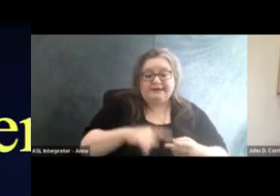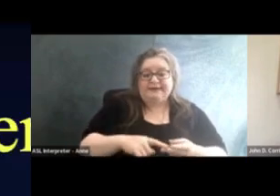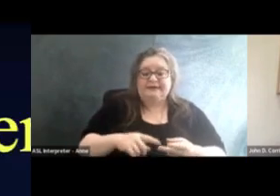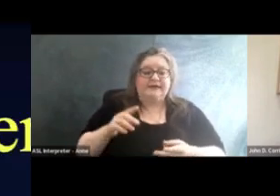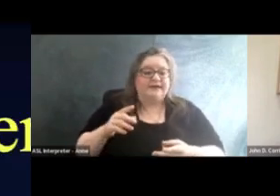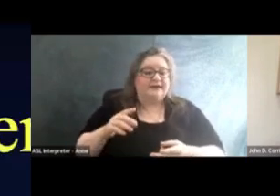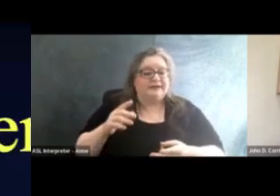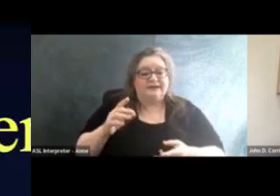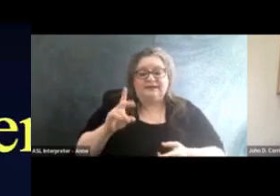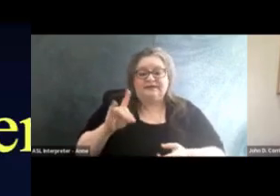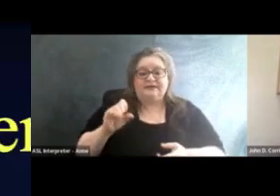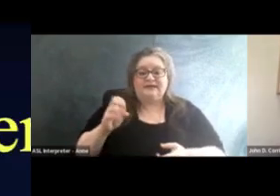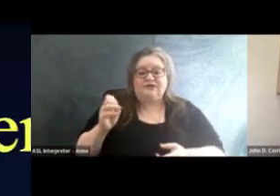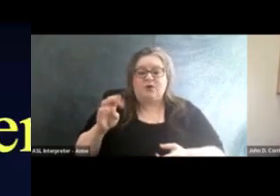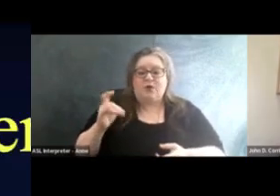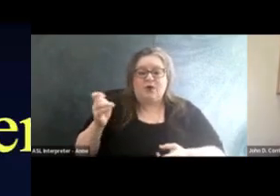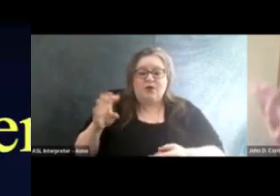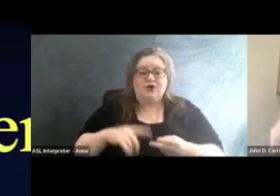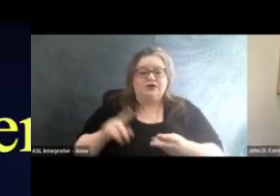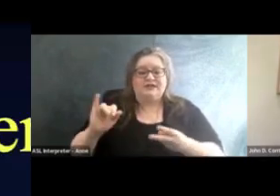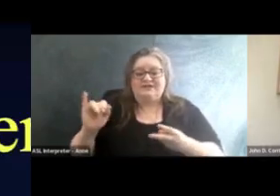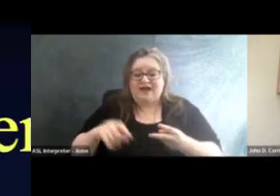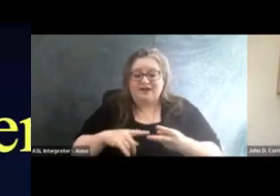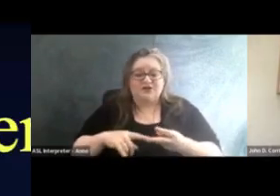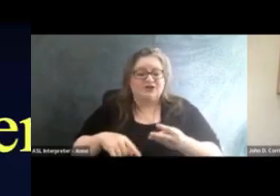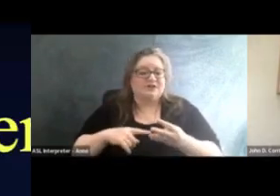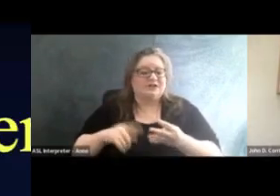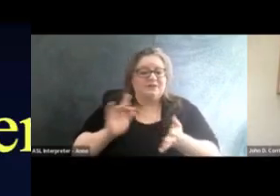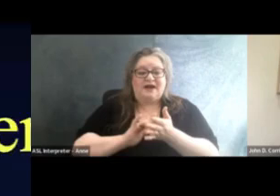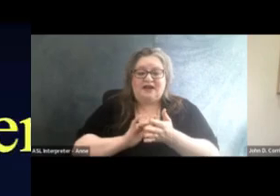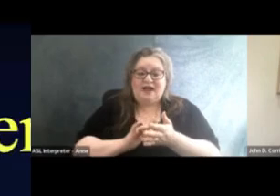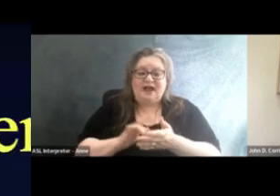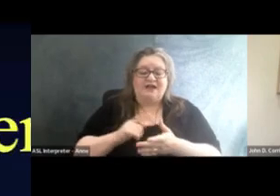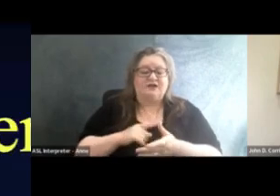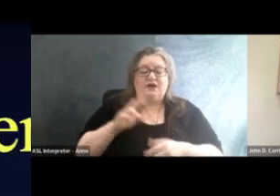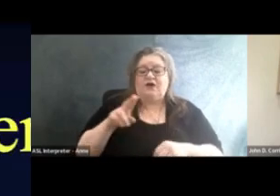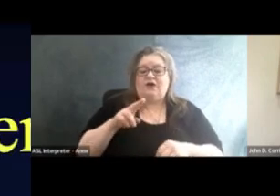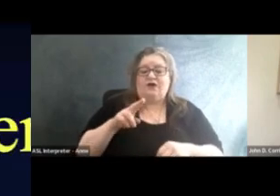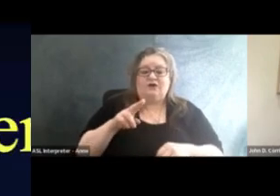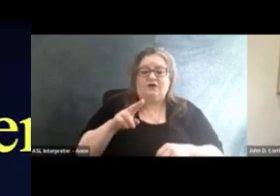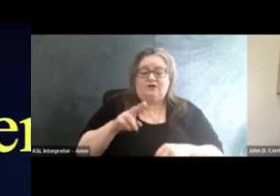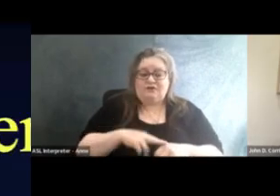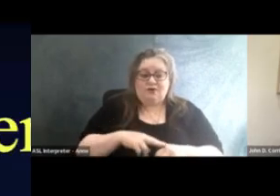medications can cause it, you know, we've we, you know, of course, during detox and as well